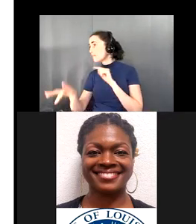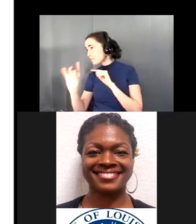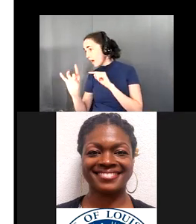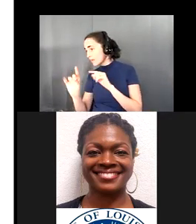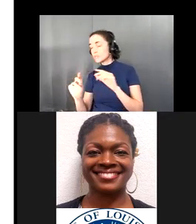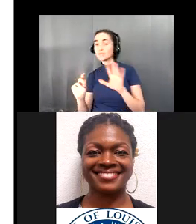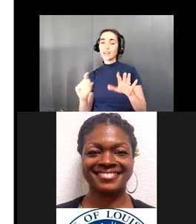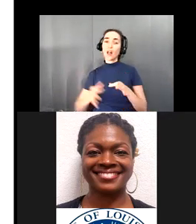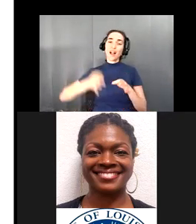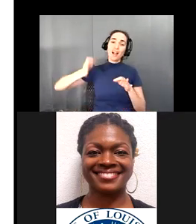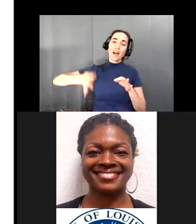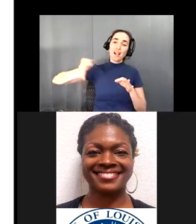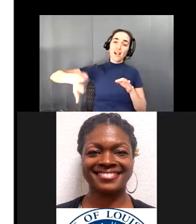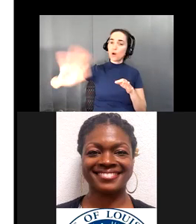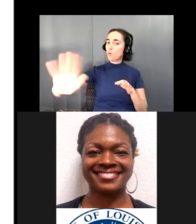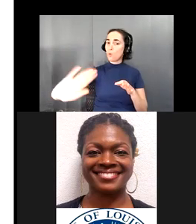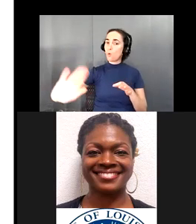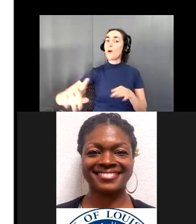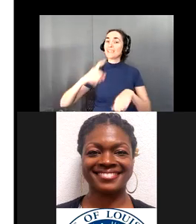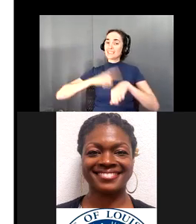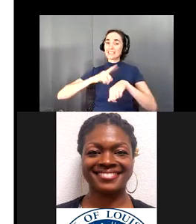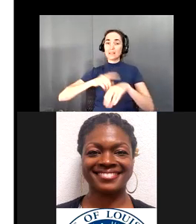if time is of the essence. 16:19:31 We've got to be very quick on our